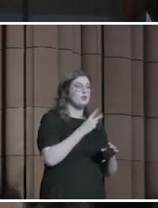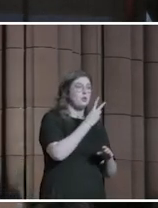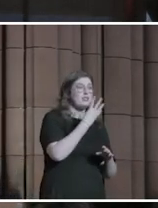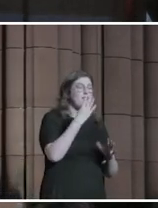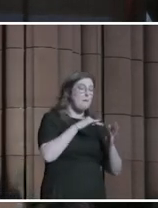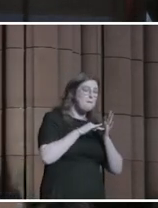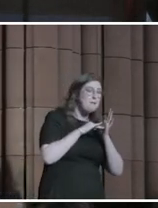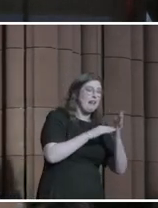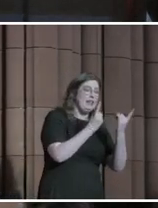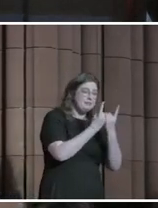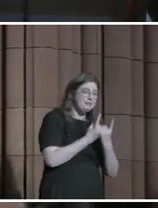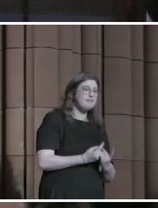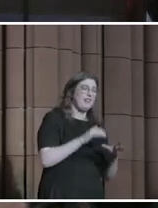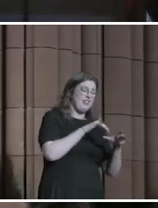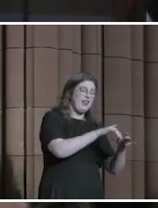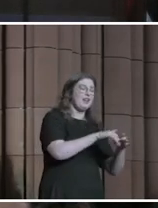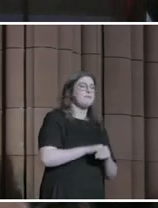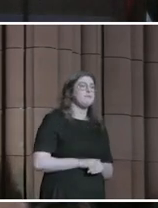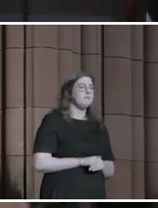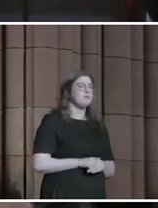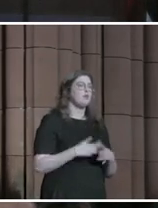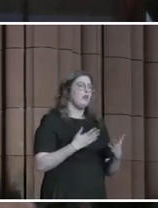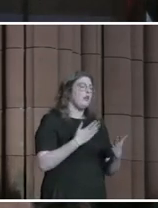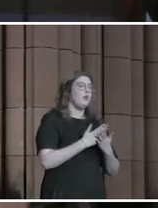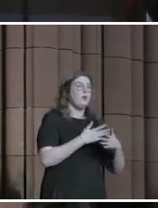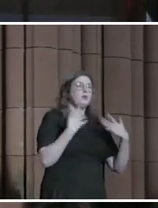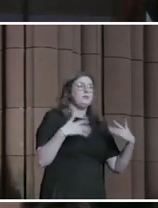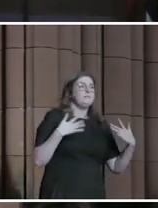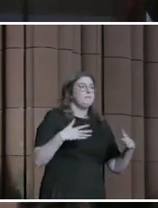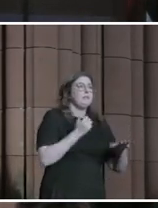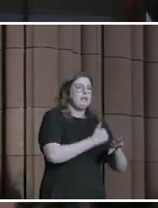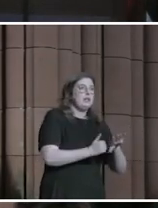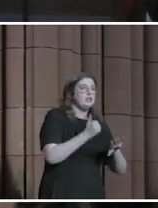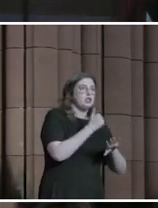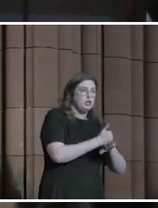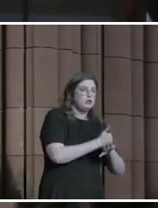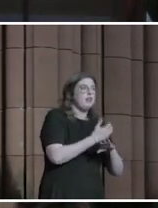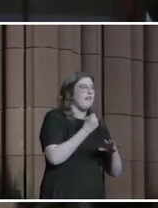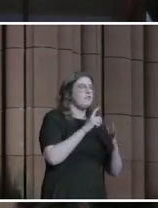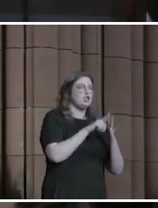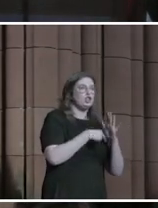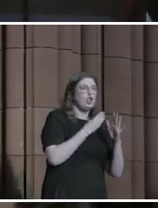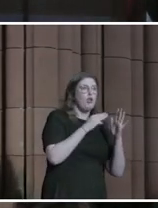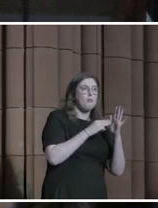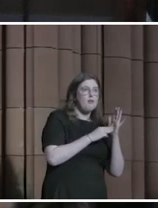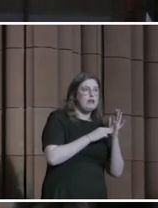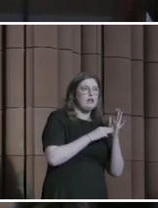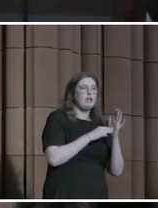It is a cultural institution of global significance, and it's John Murray collection, for example, contains the letters and correspondence